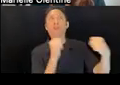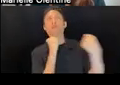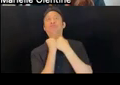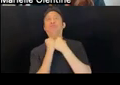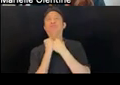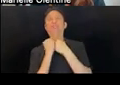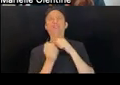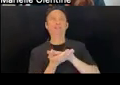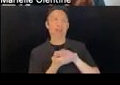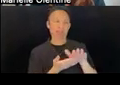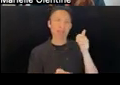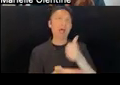A previous guest speaker that we had doing this